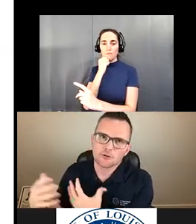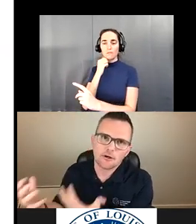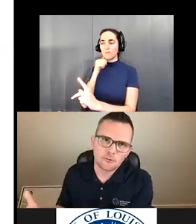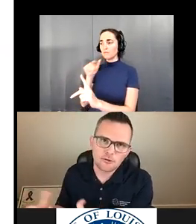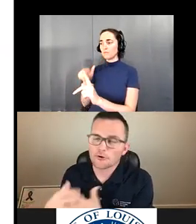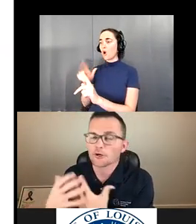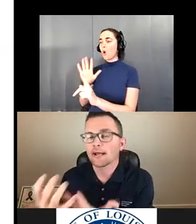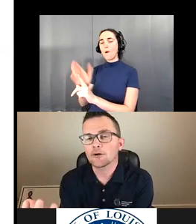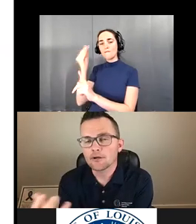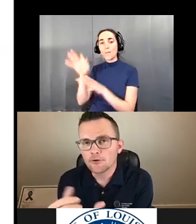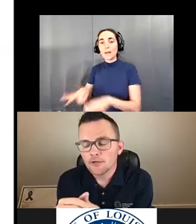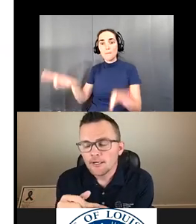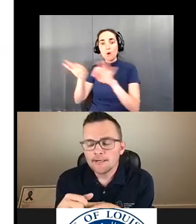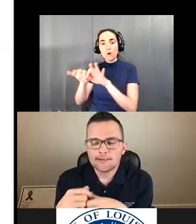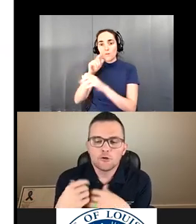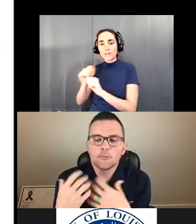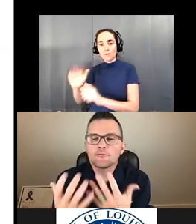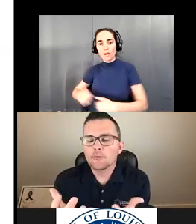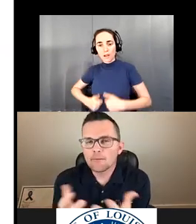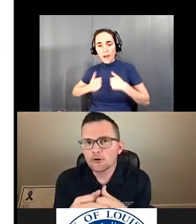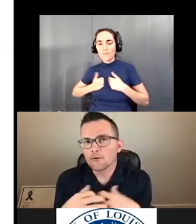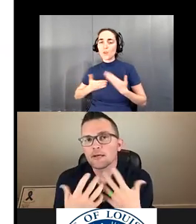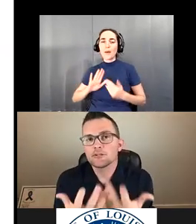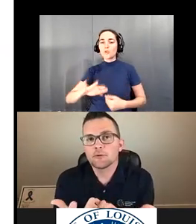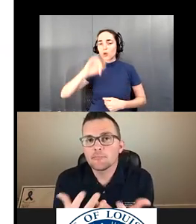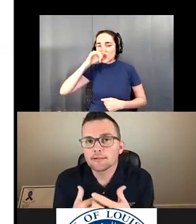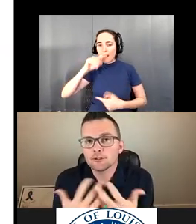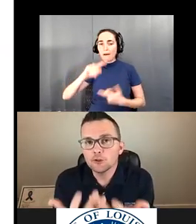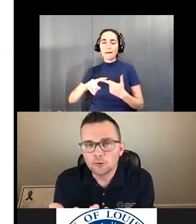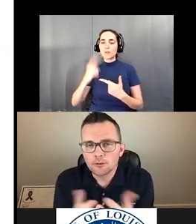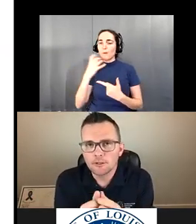loved one, or if you're a caregiver, whomever it might be or it might just be about you.